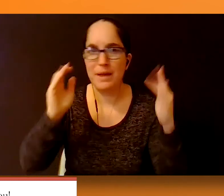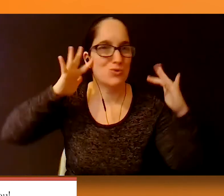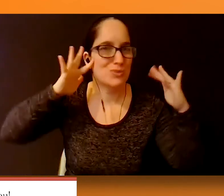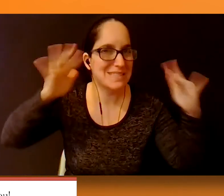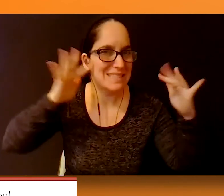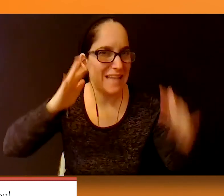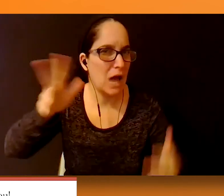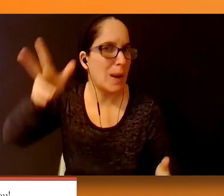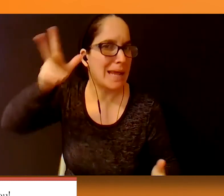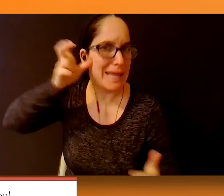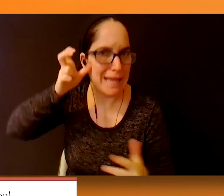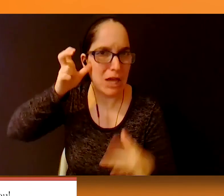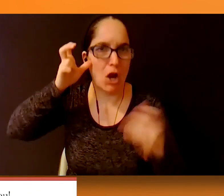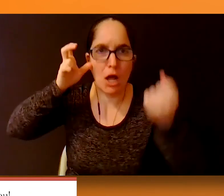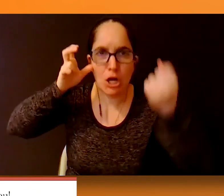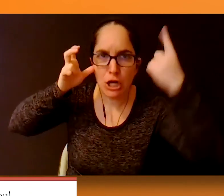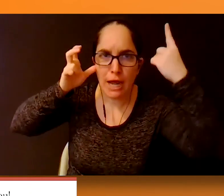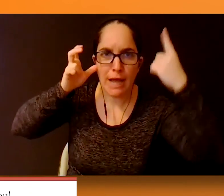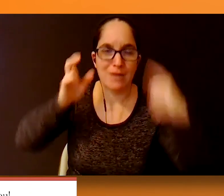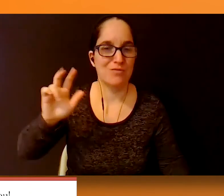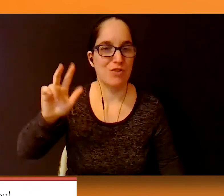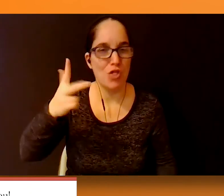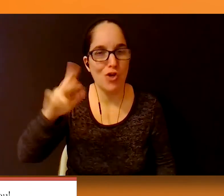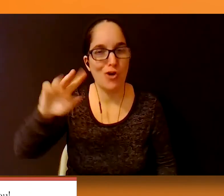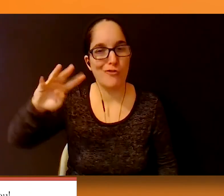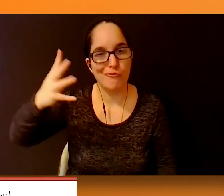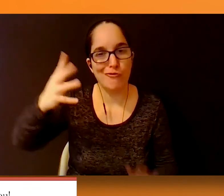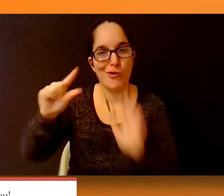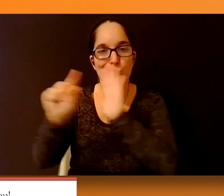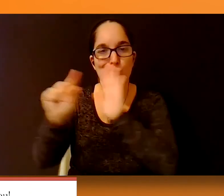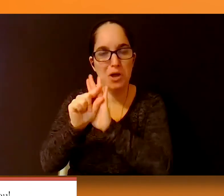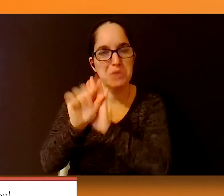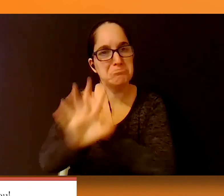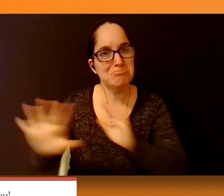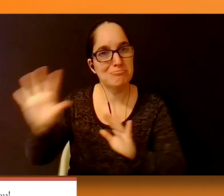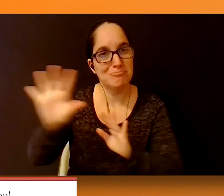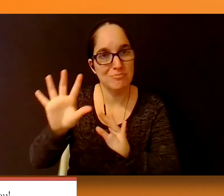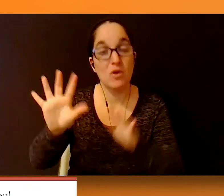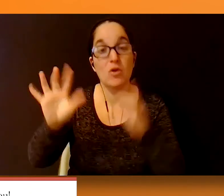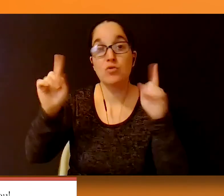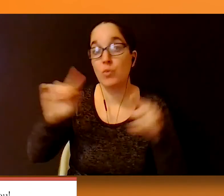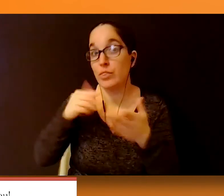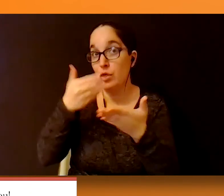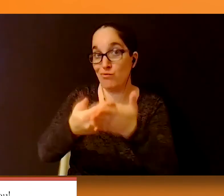learning strategies for reading at third and fourth grade. So, once they get to us, clearly, that's the piece